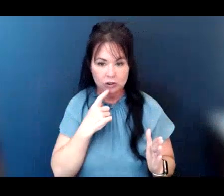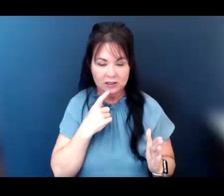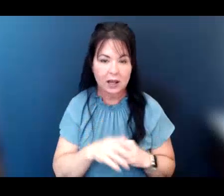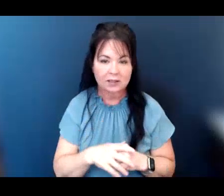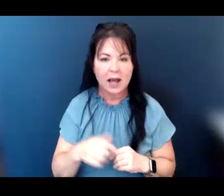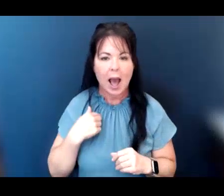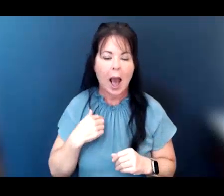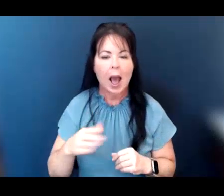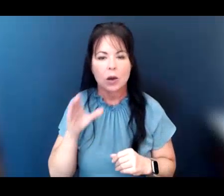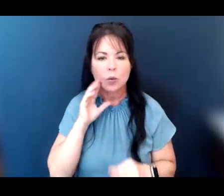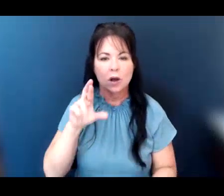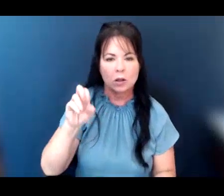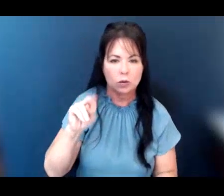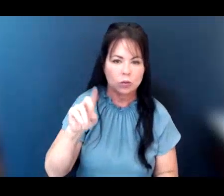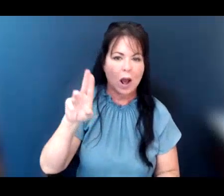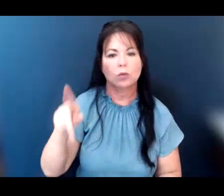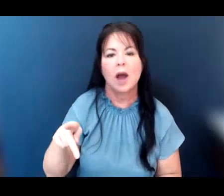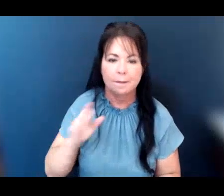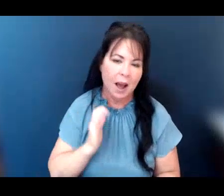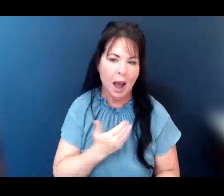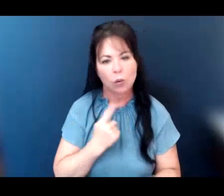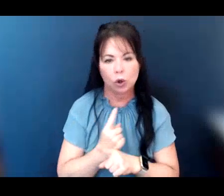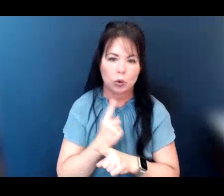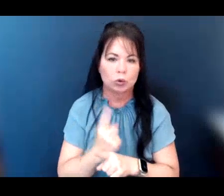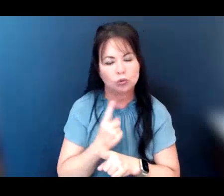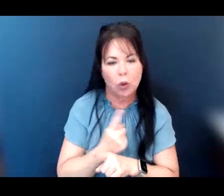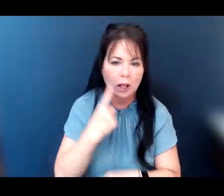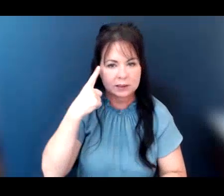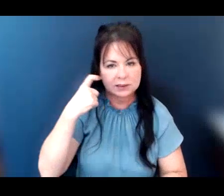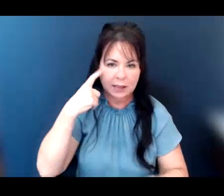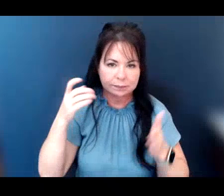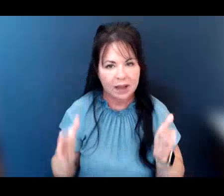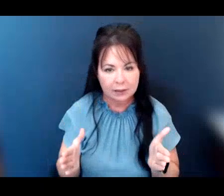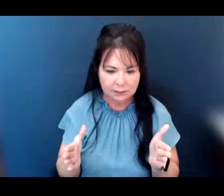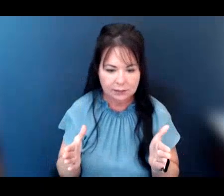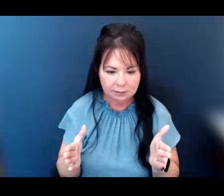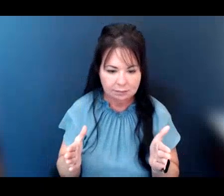And one of the challenges we often have when doing accessibility or disability-type category,